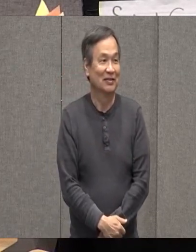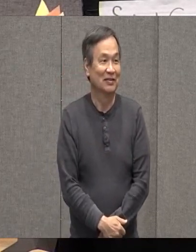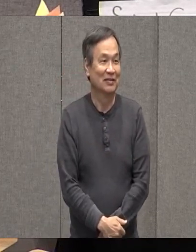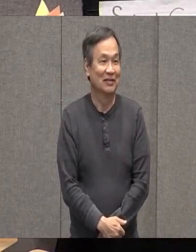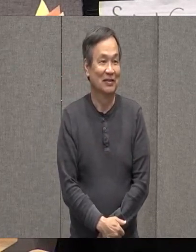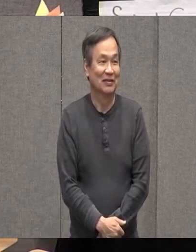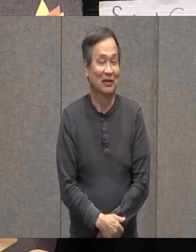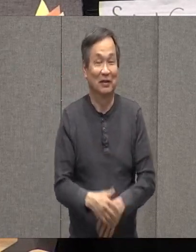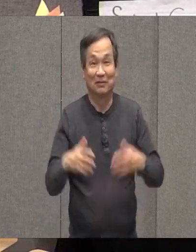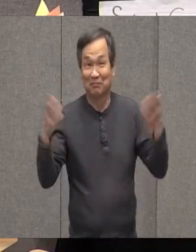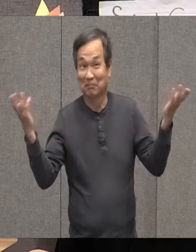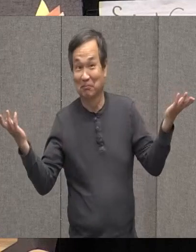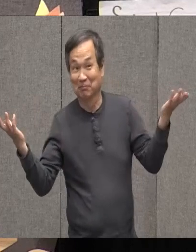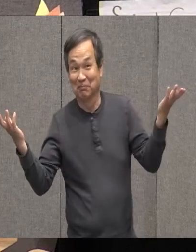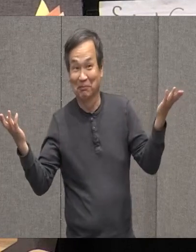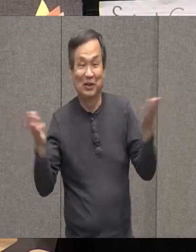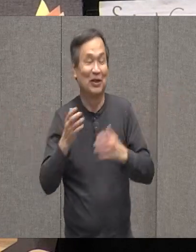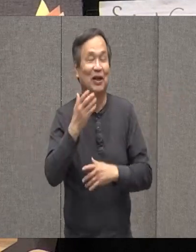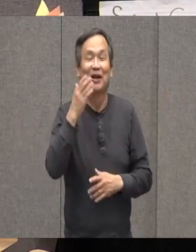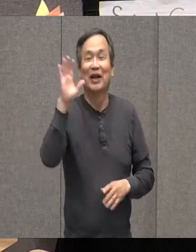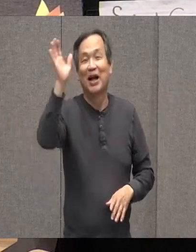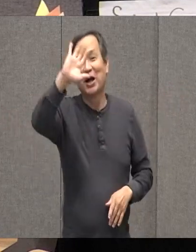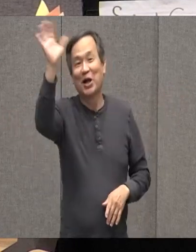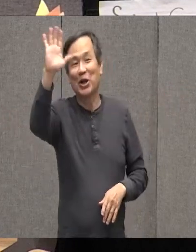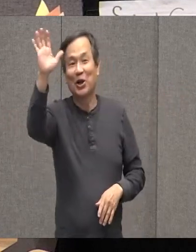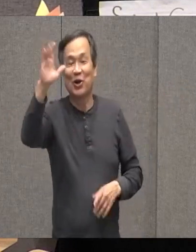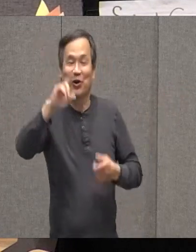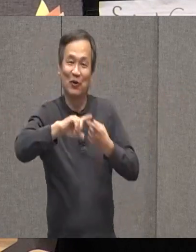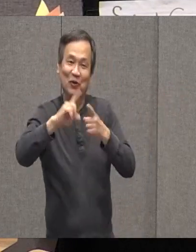Good day all of our friends at home with APS,